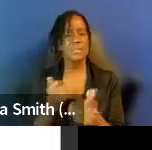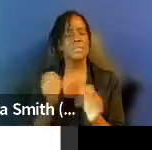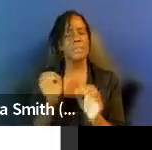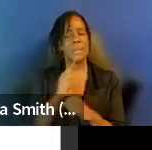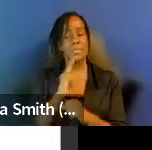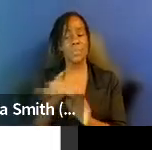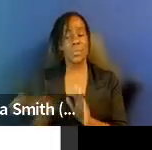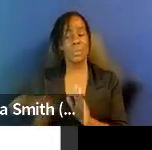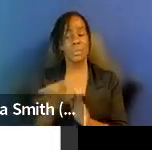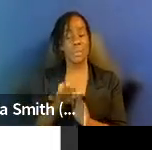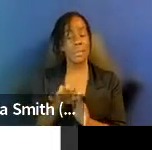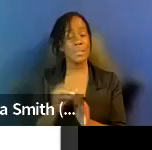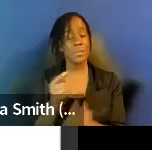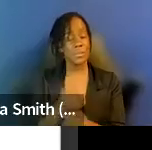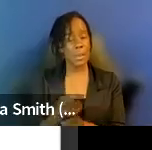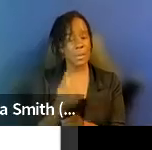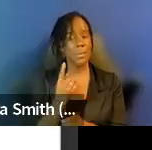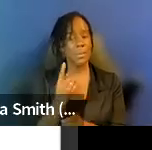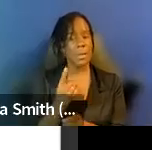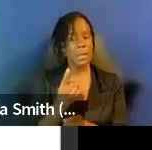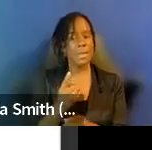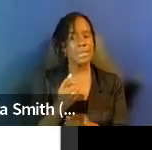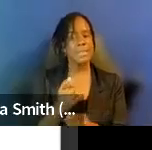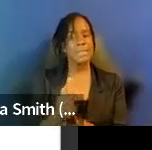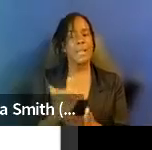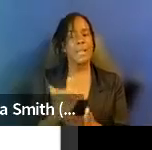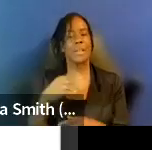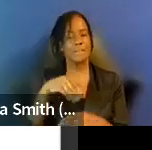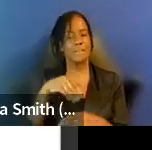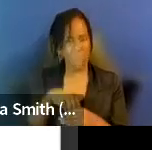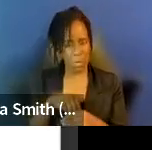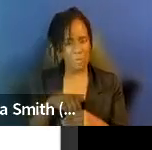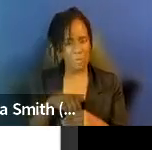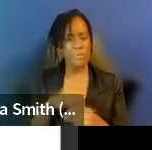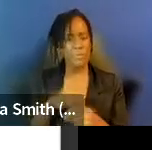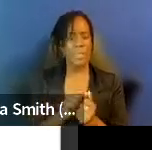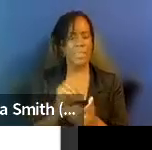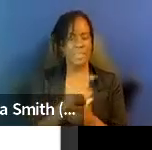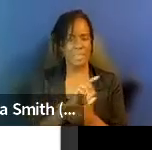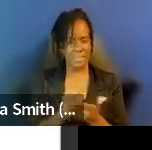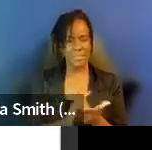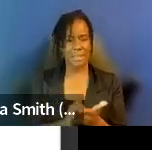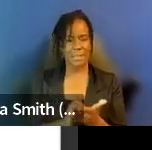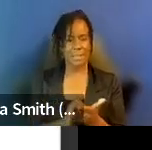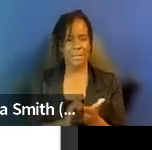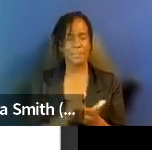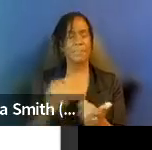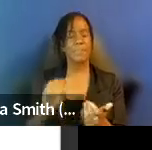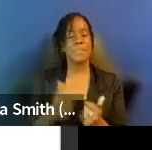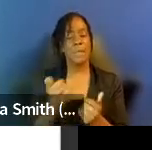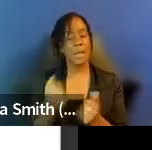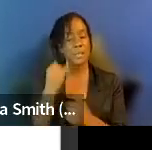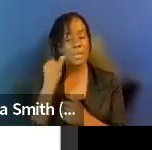know that doesn't happen in practice in many cases. And so it is on all of us to get to